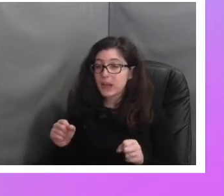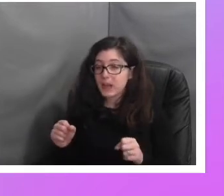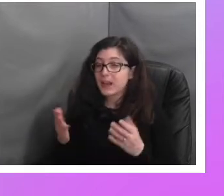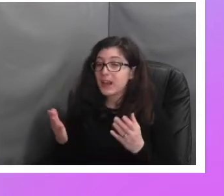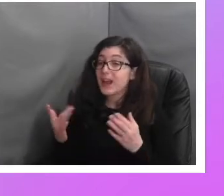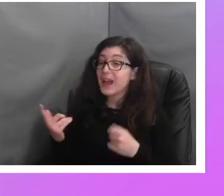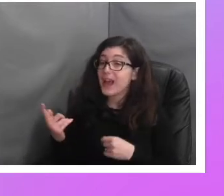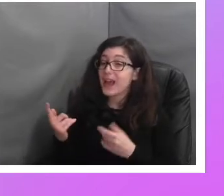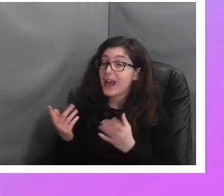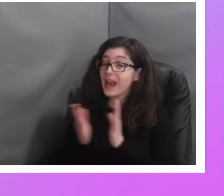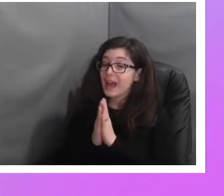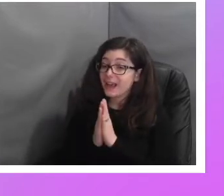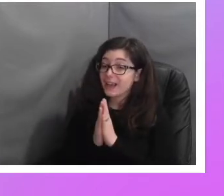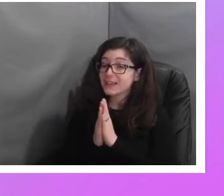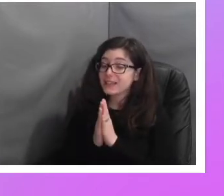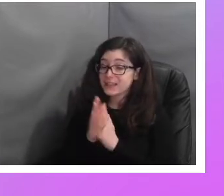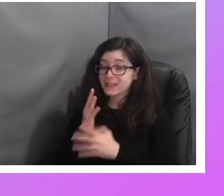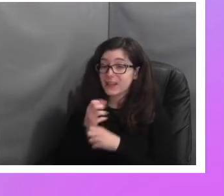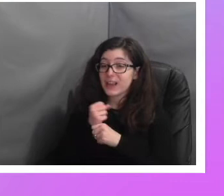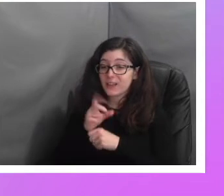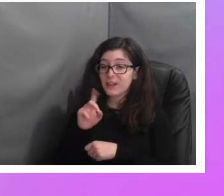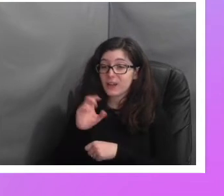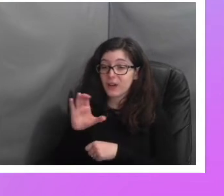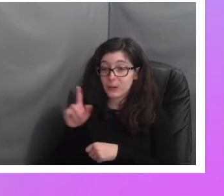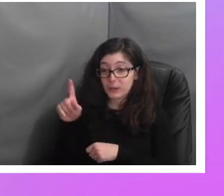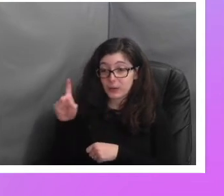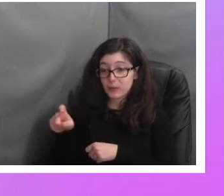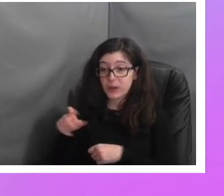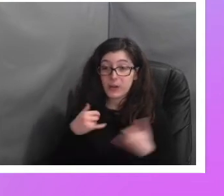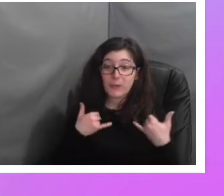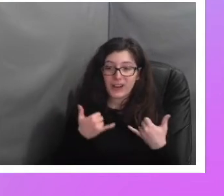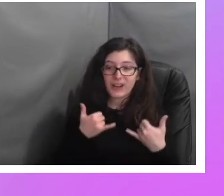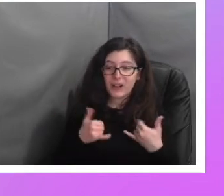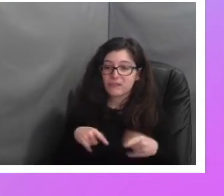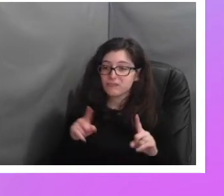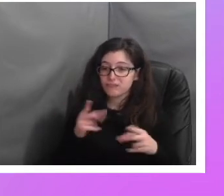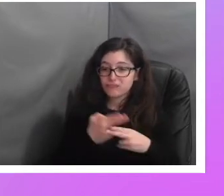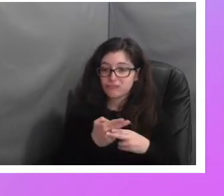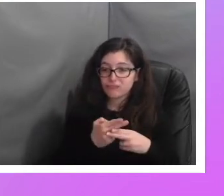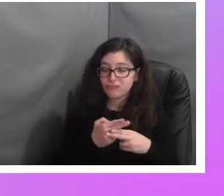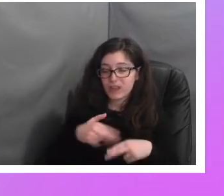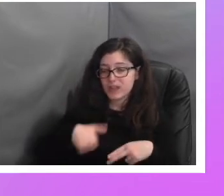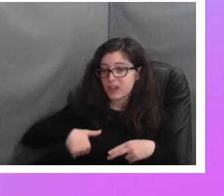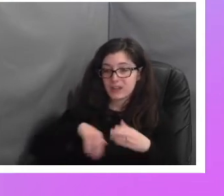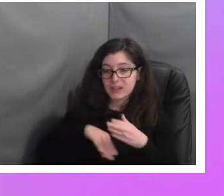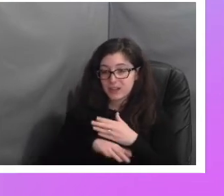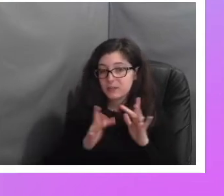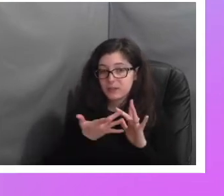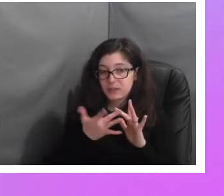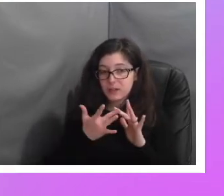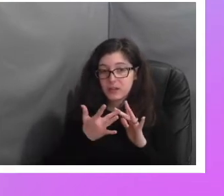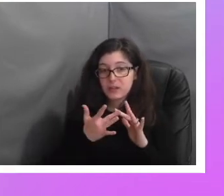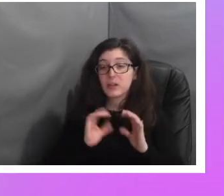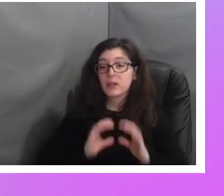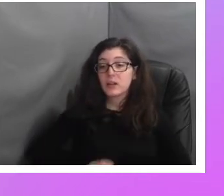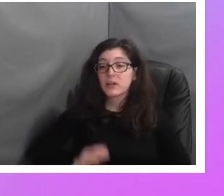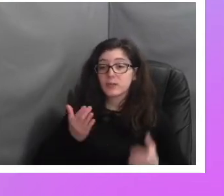In the meantime, while our website is not accessible, here is the trained customer service people who will read you the website